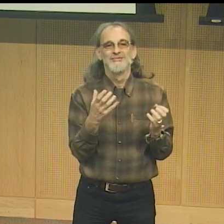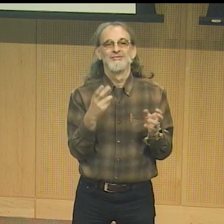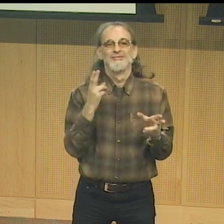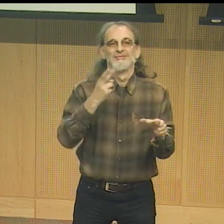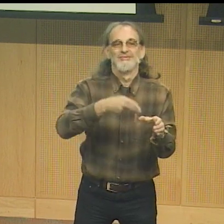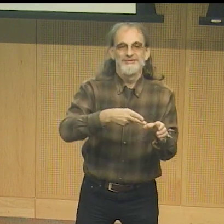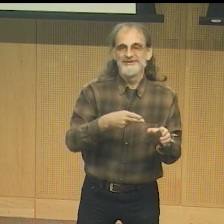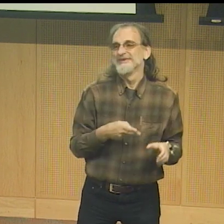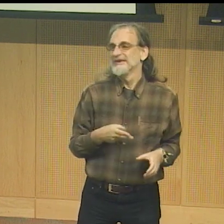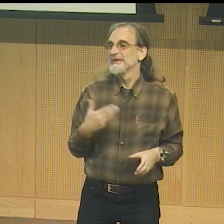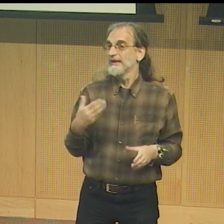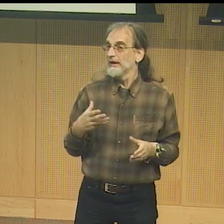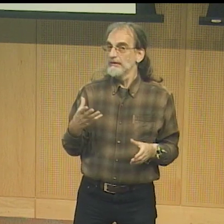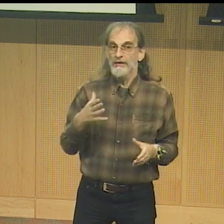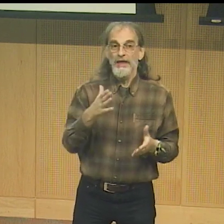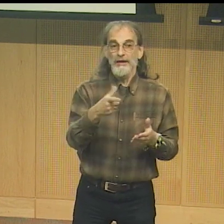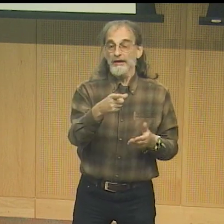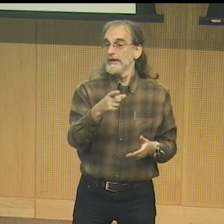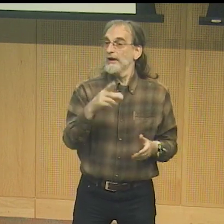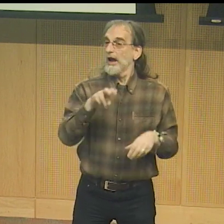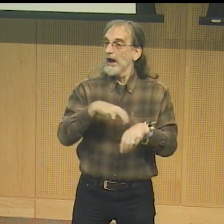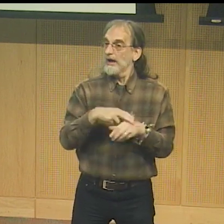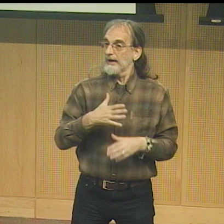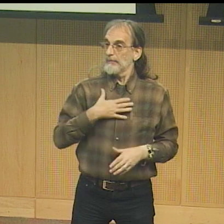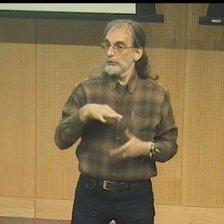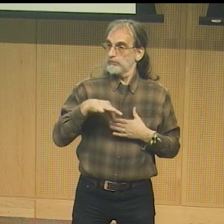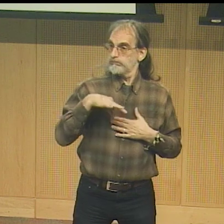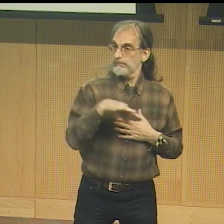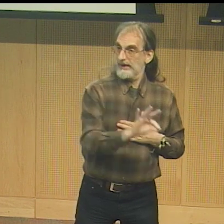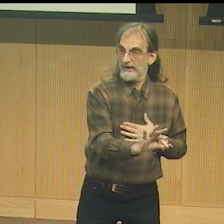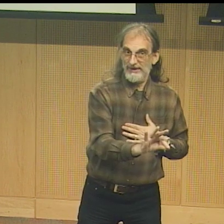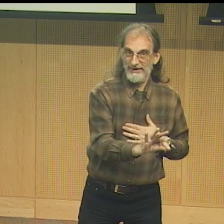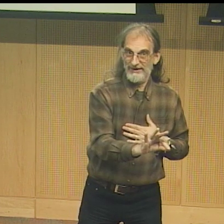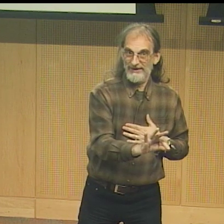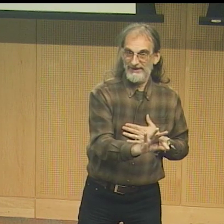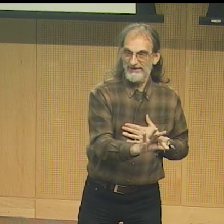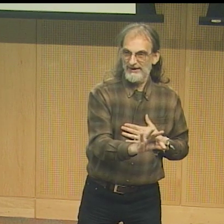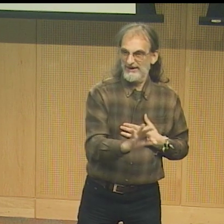The Irish people have asked over and over if they can participate in these courses, and they're happy to pay